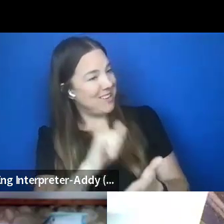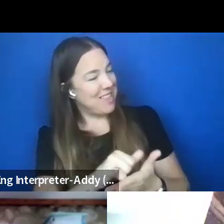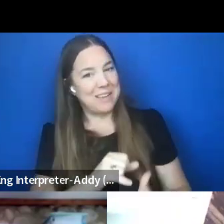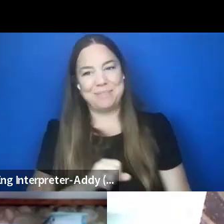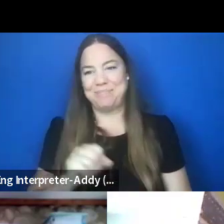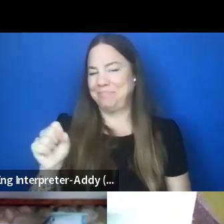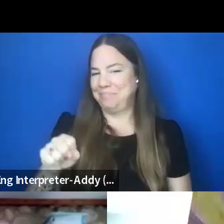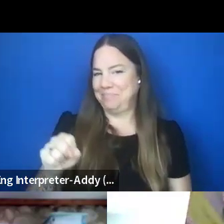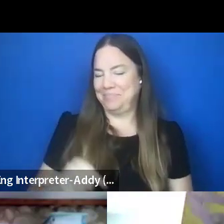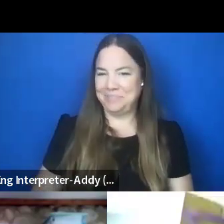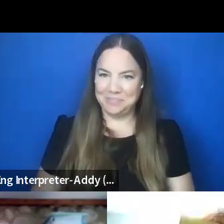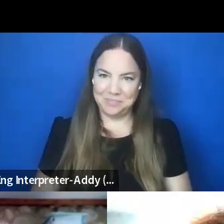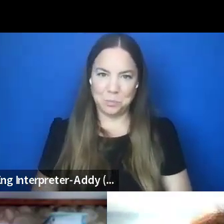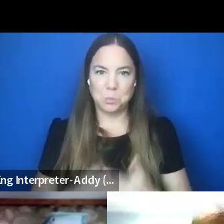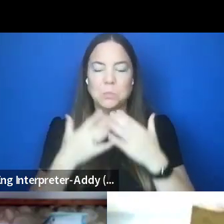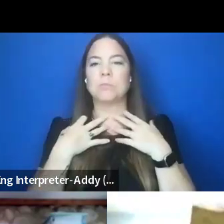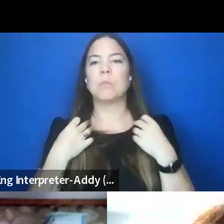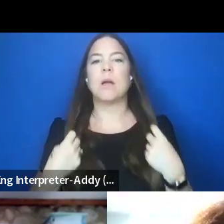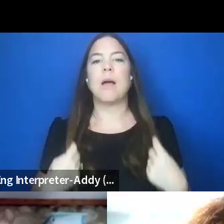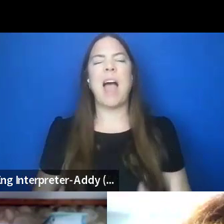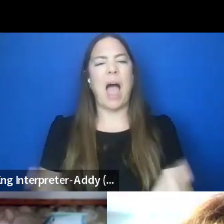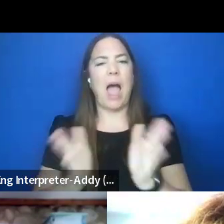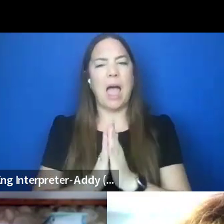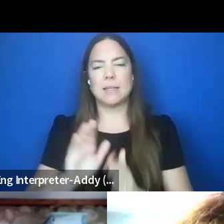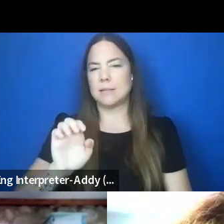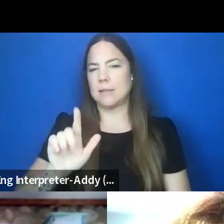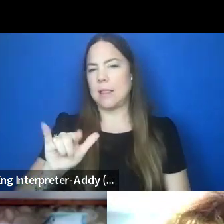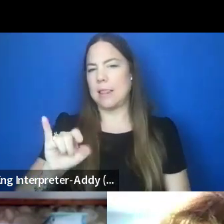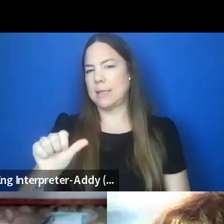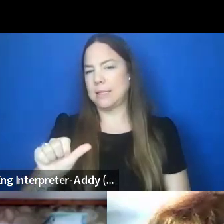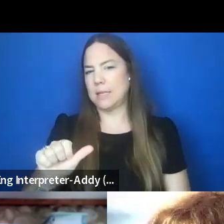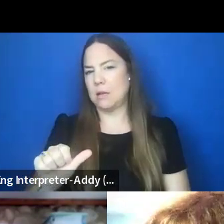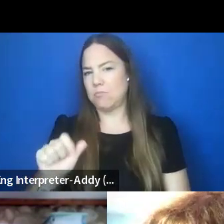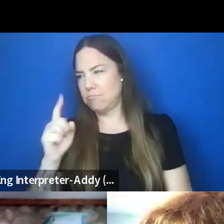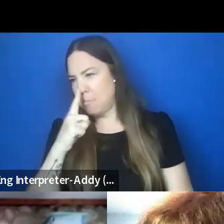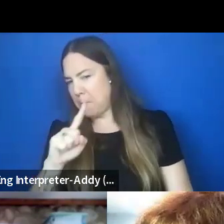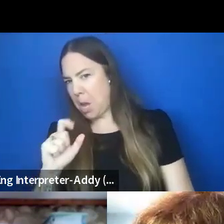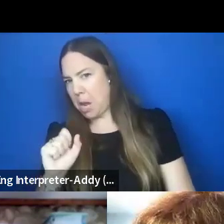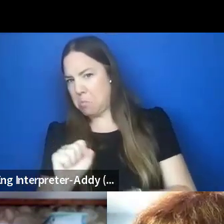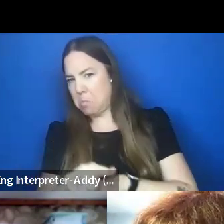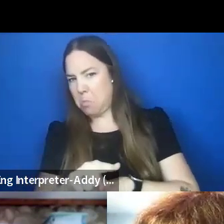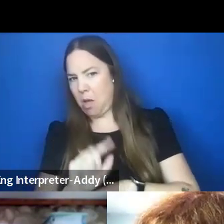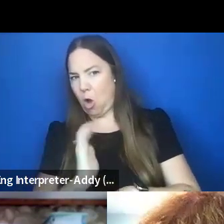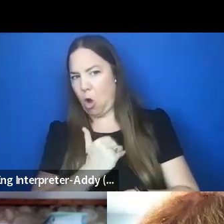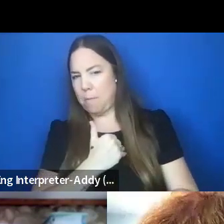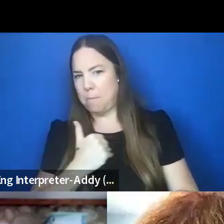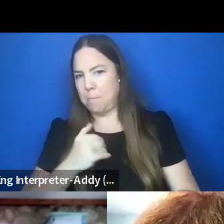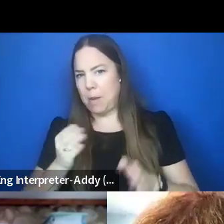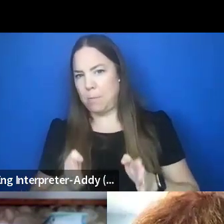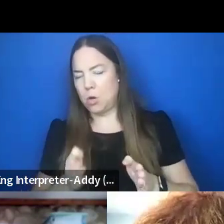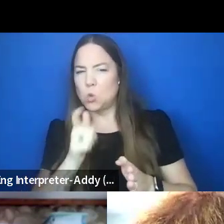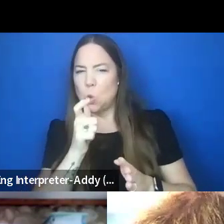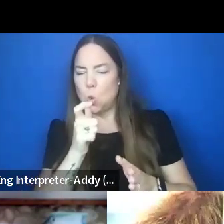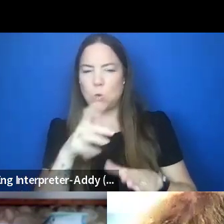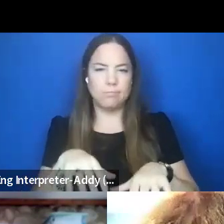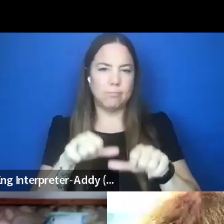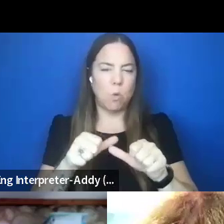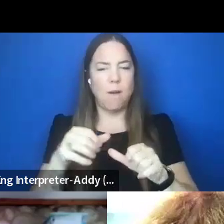Don Dew: I have asked Alyssa to see about putting out to our membership to see who all is doing like voter registration and other voting